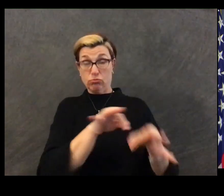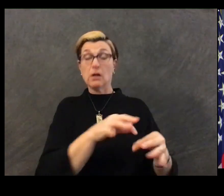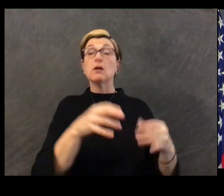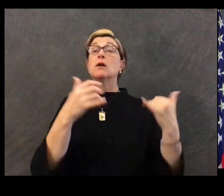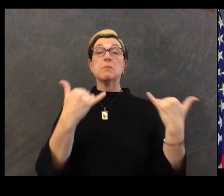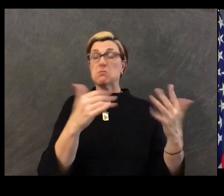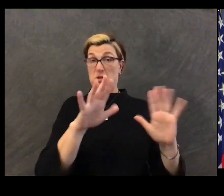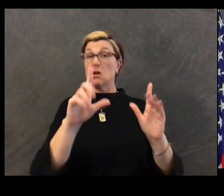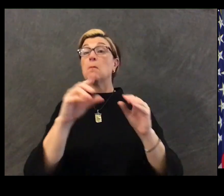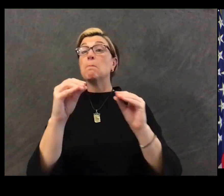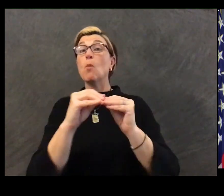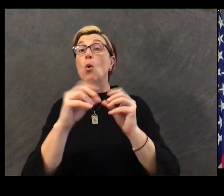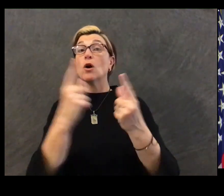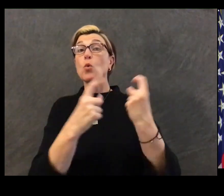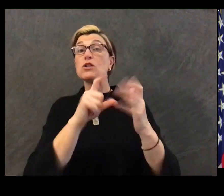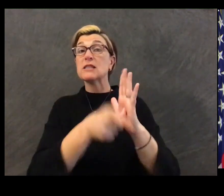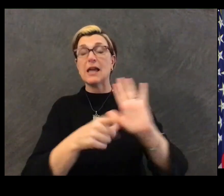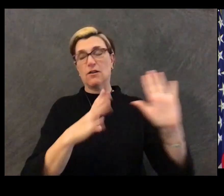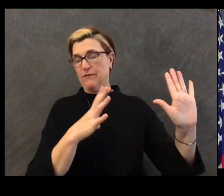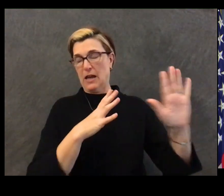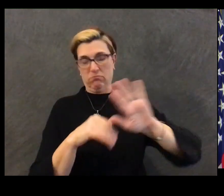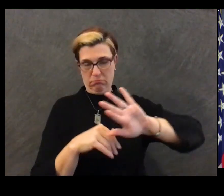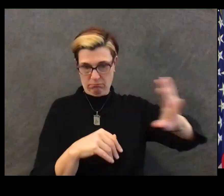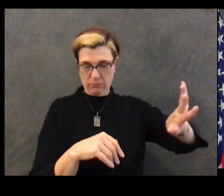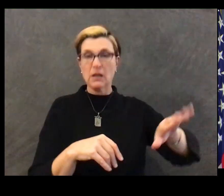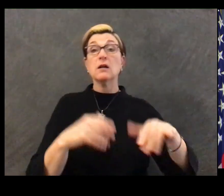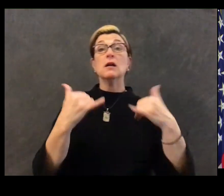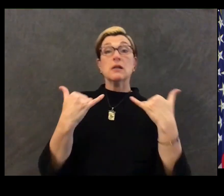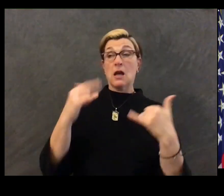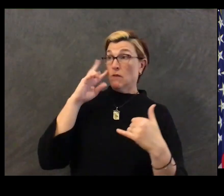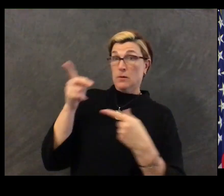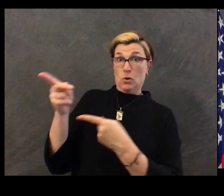but you ought to get the news accurately or to write a beaut if you take a look